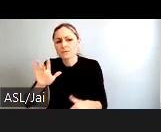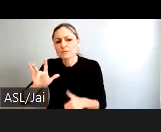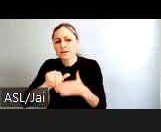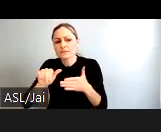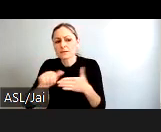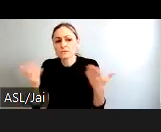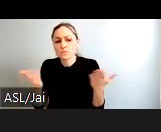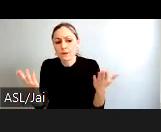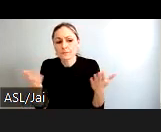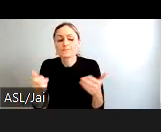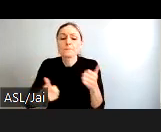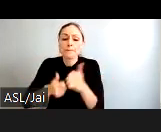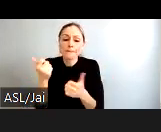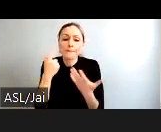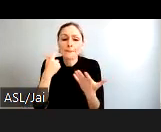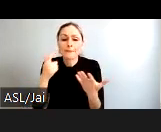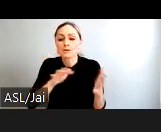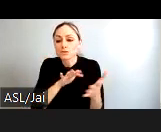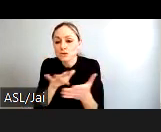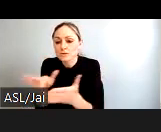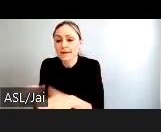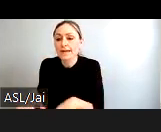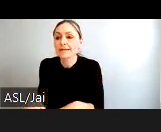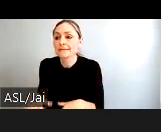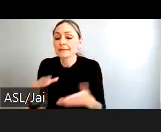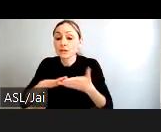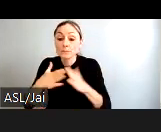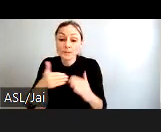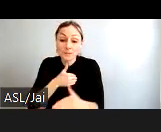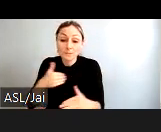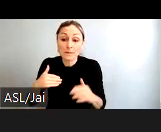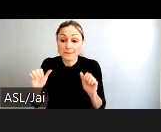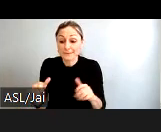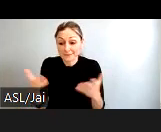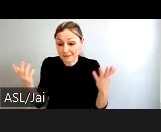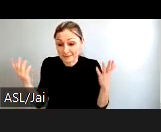is for mostly for surveys, community members could take 15 minutes to complete.